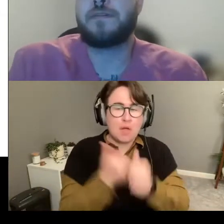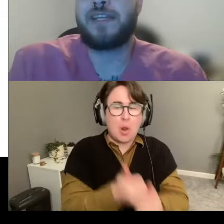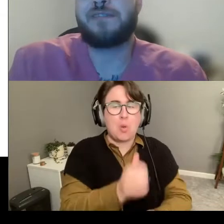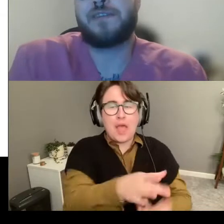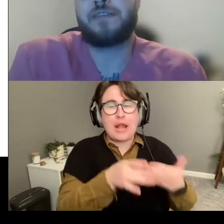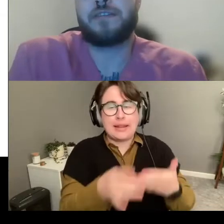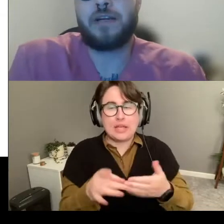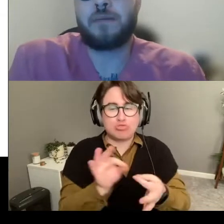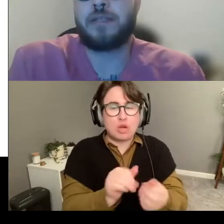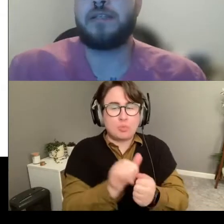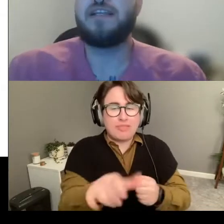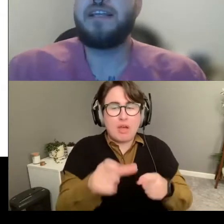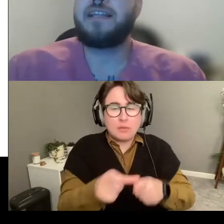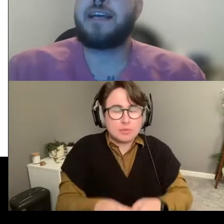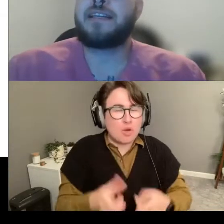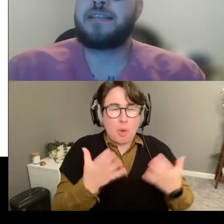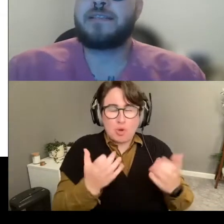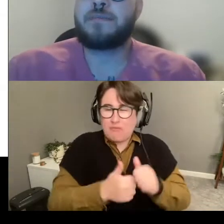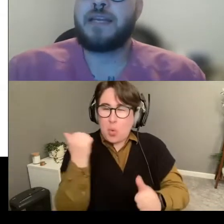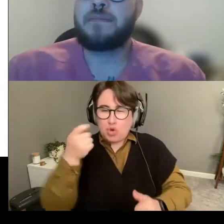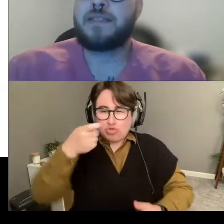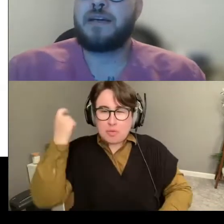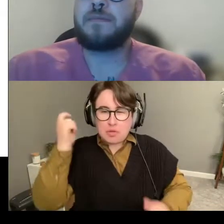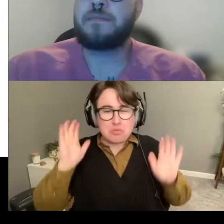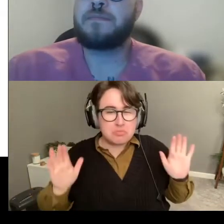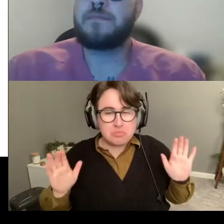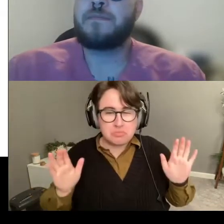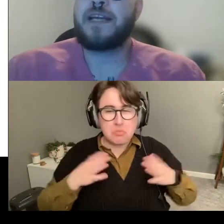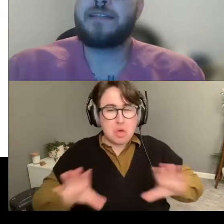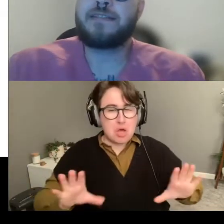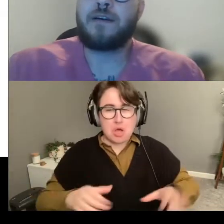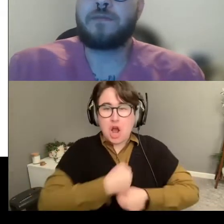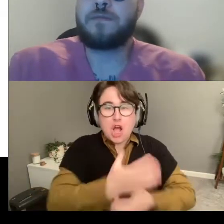prevent further trauma that can sometimes find itself